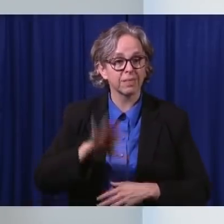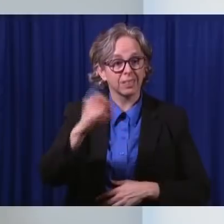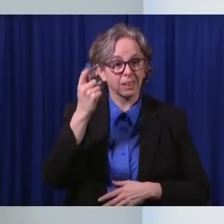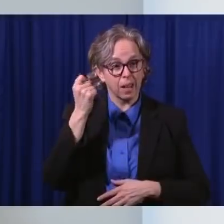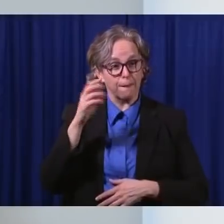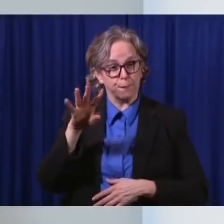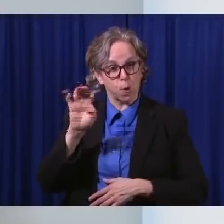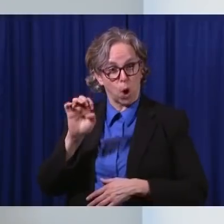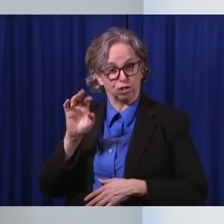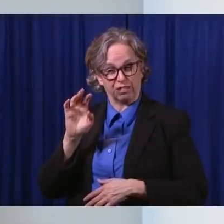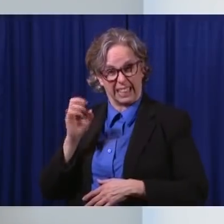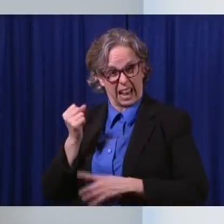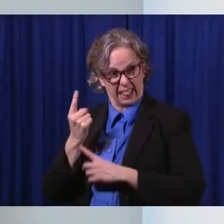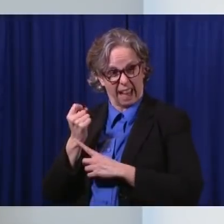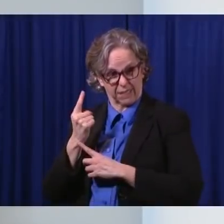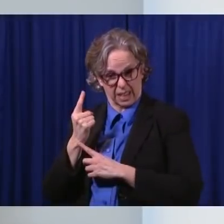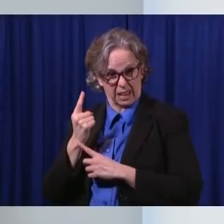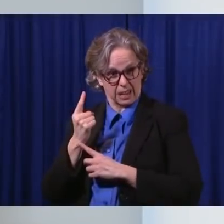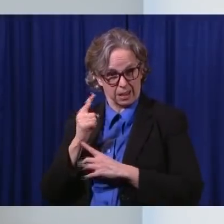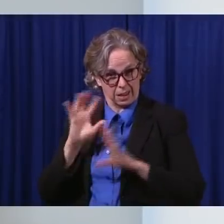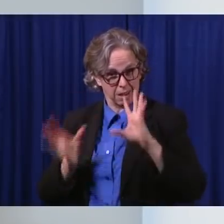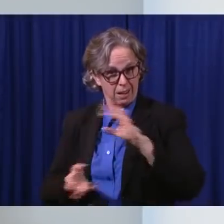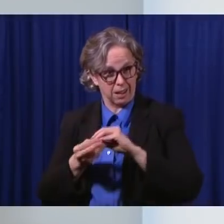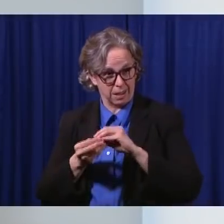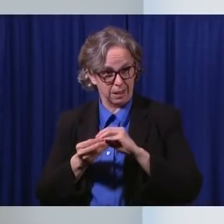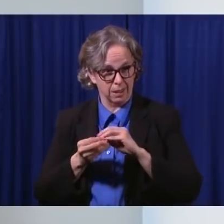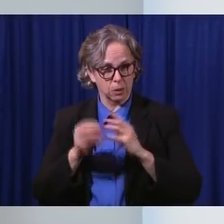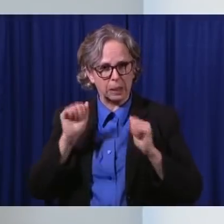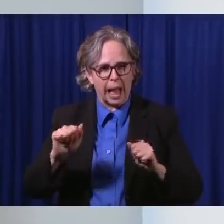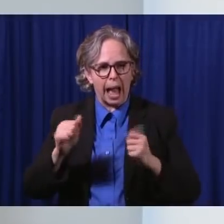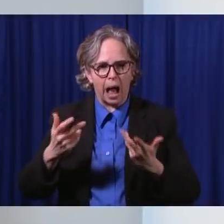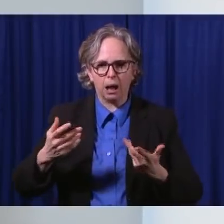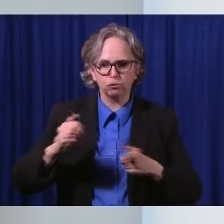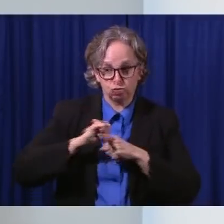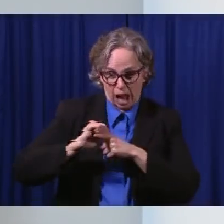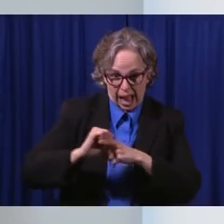NOW WE HAVE 700 APPROVED CREDENTIALS. THESE ARE INDUSTRY CERTIFIED CREDENTIALS.